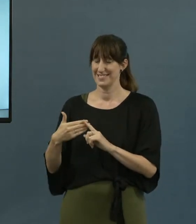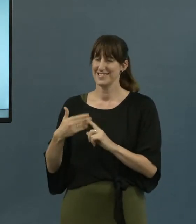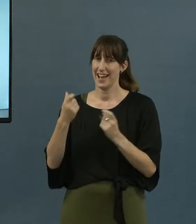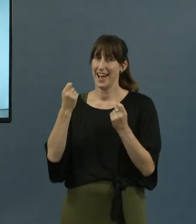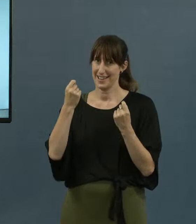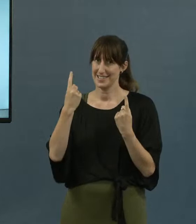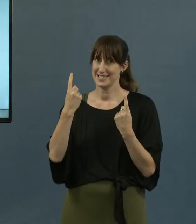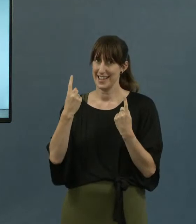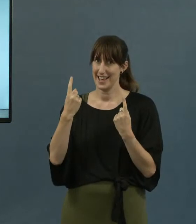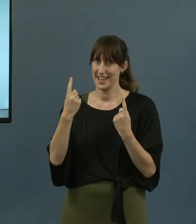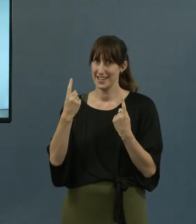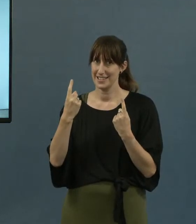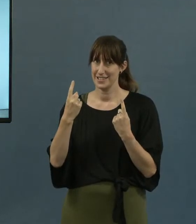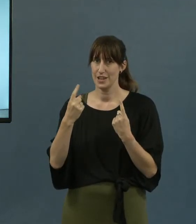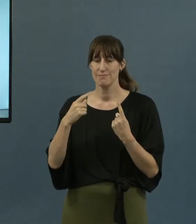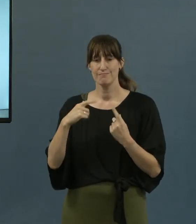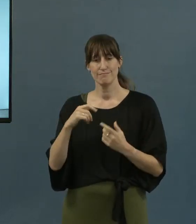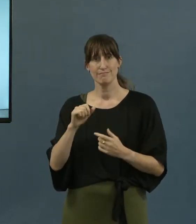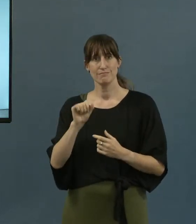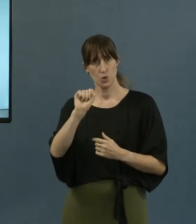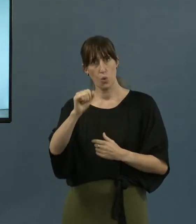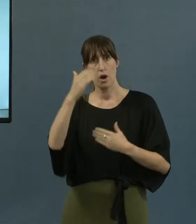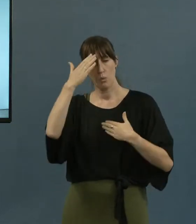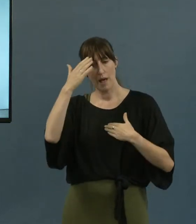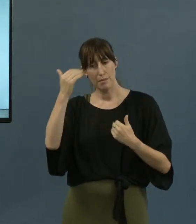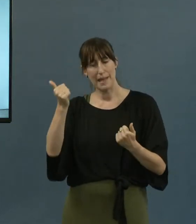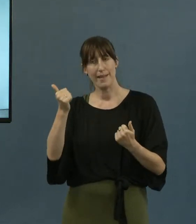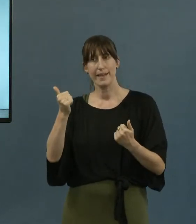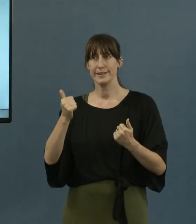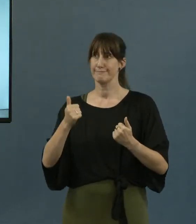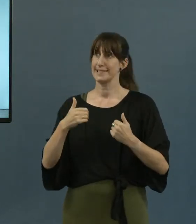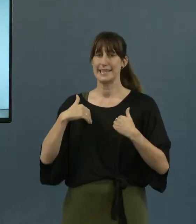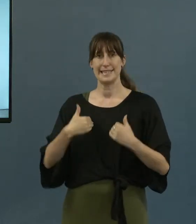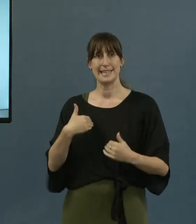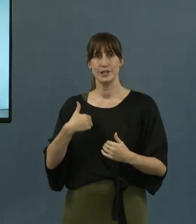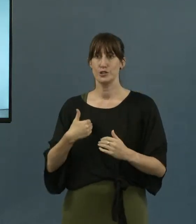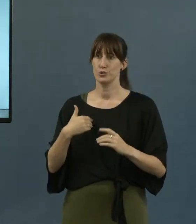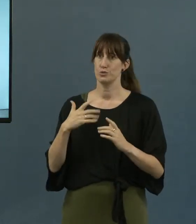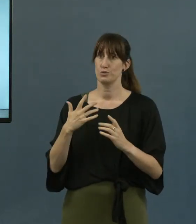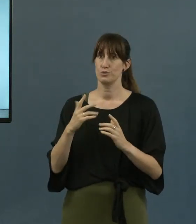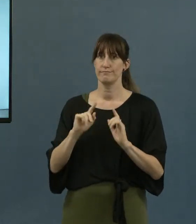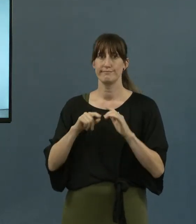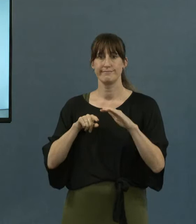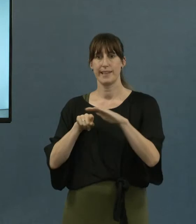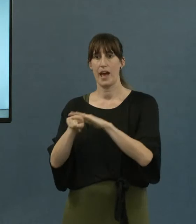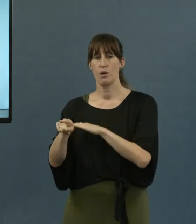important for people, from a wellbeing perspective, to be able to reconnect with whanau